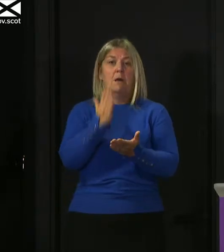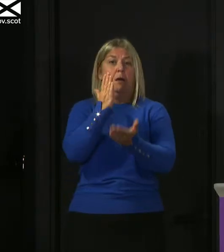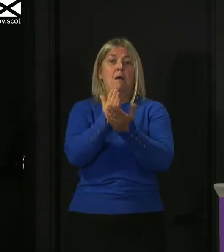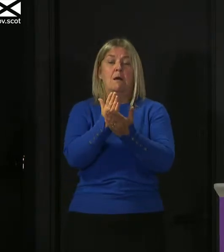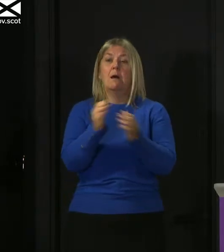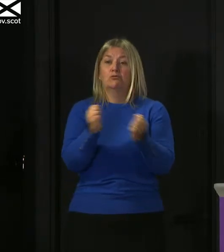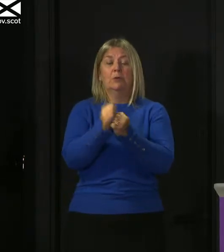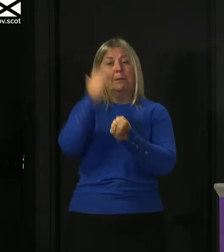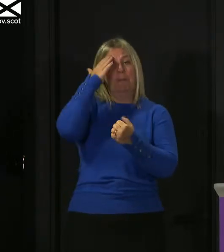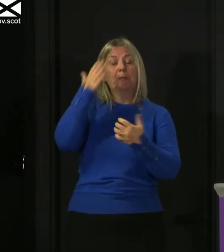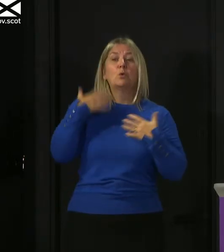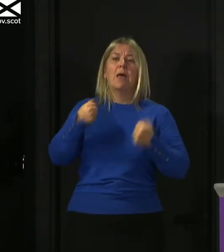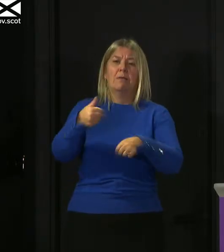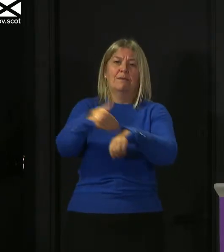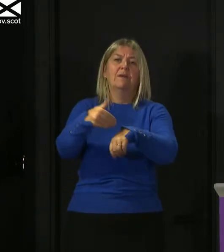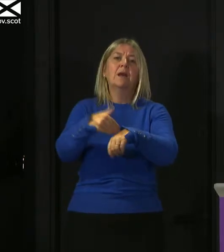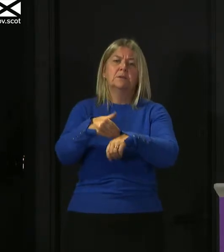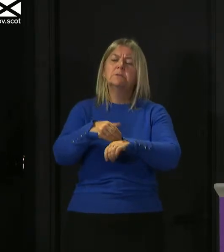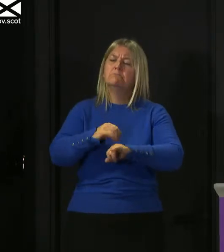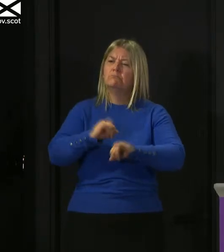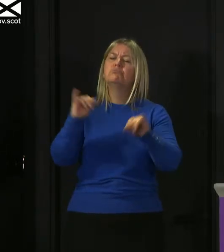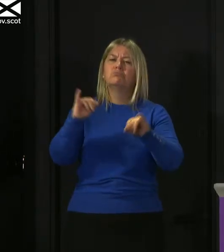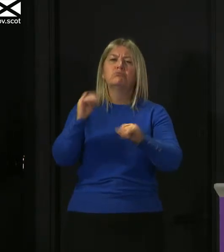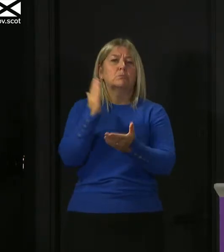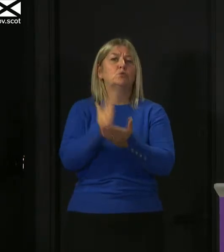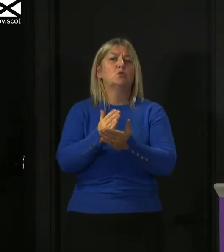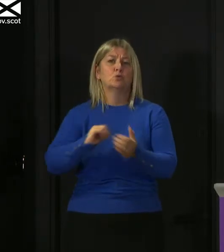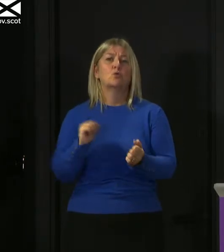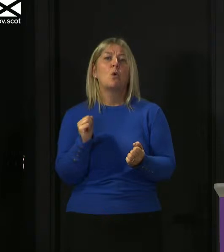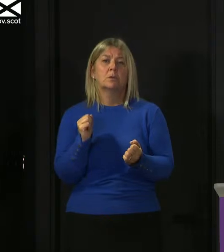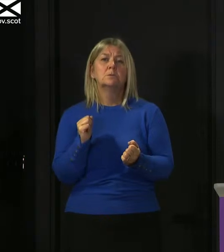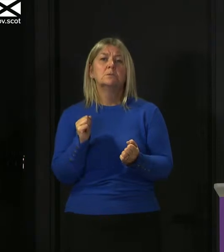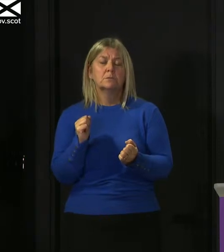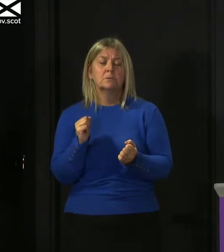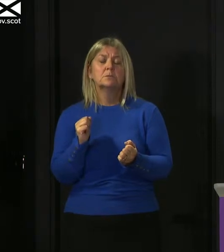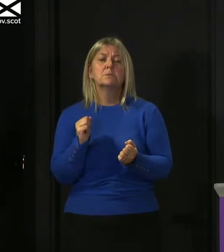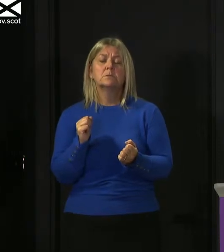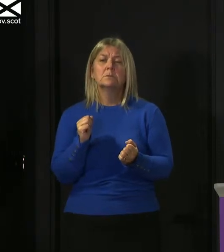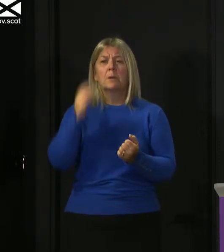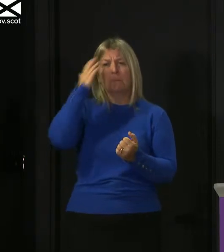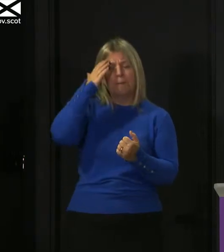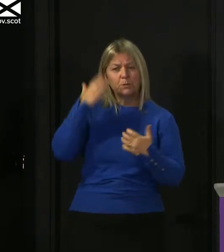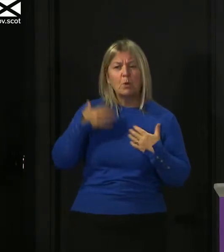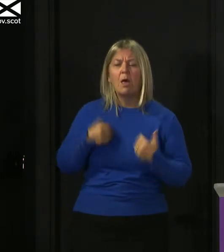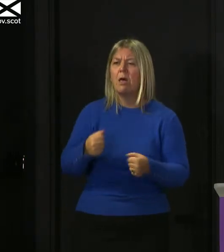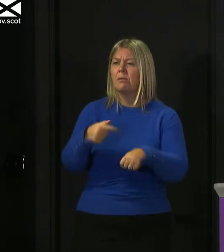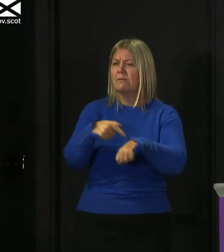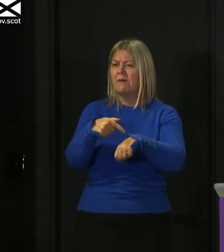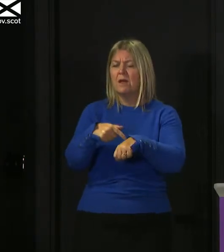been dealing with over these past seven months. The mental health impact of living through a